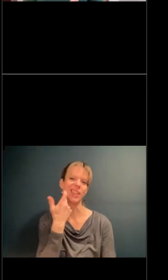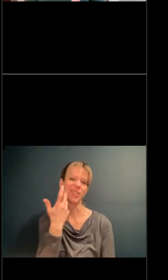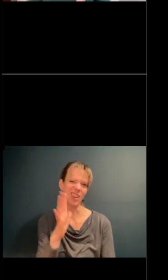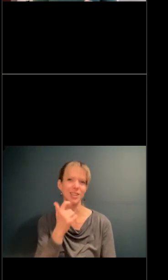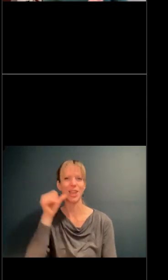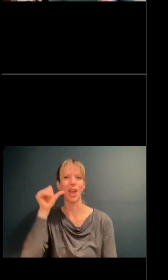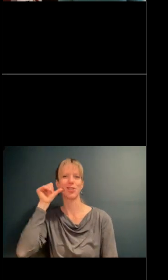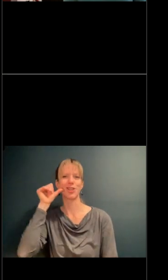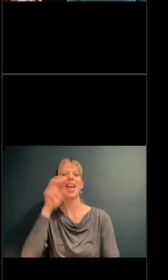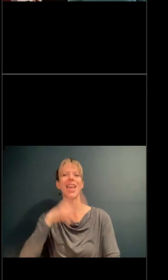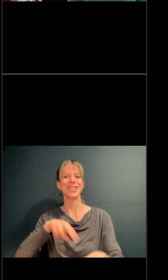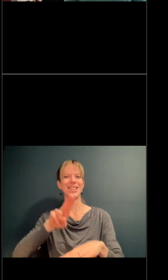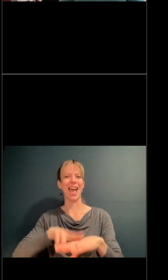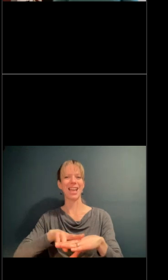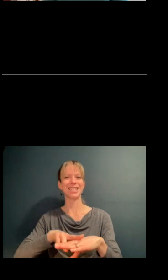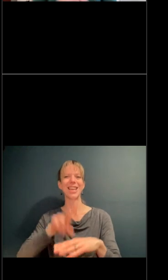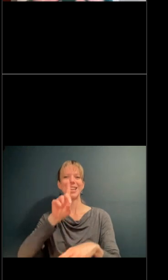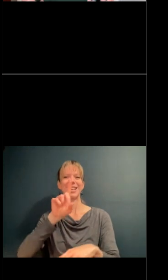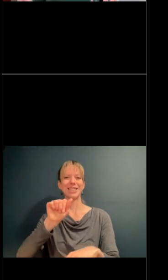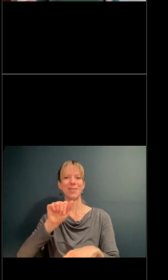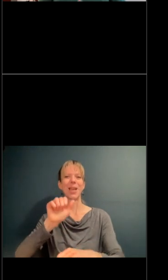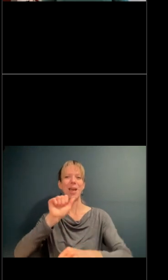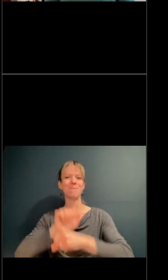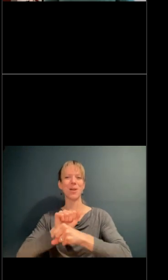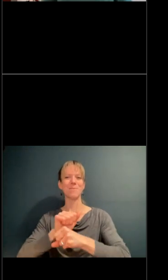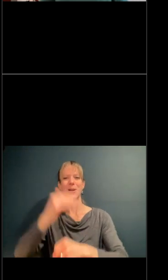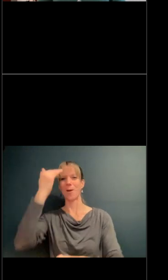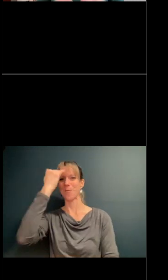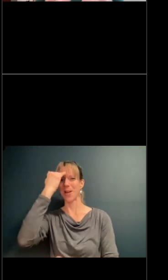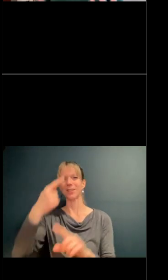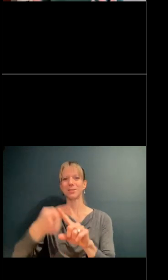Disability Employment Awareness Month. One of our campaigns has been called Hire